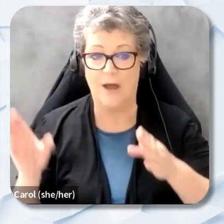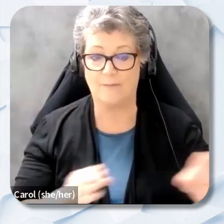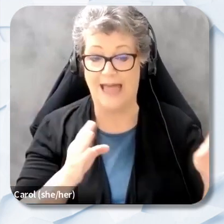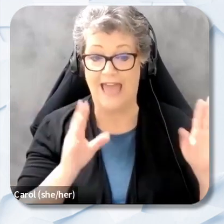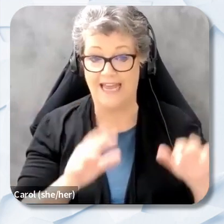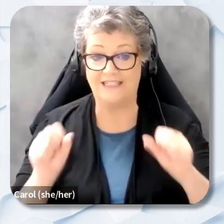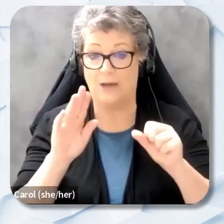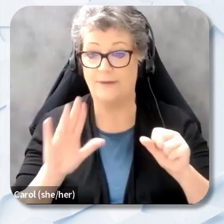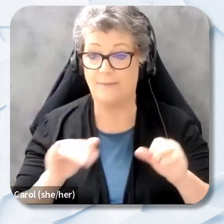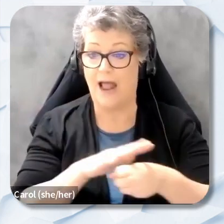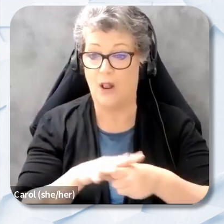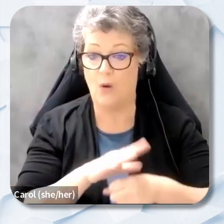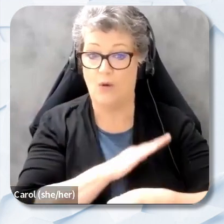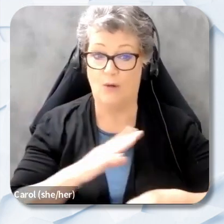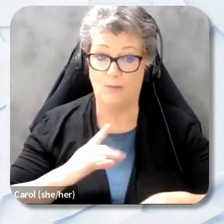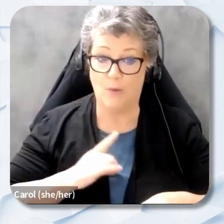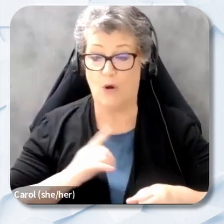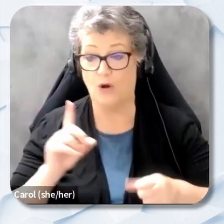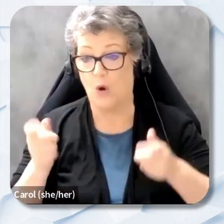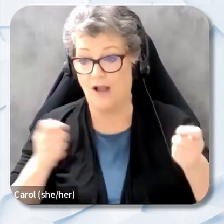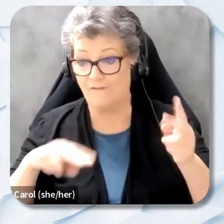by local board or governing Body.